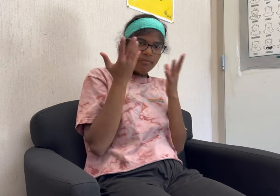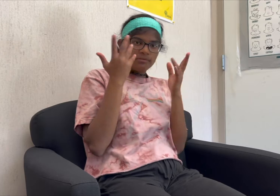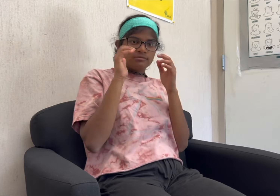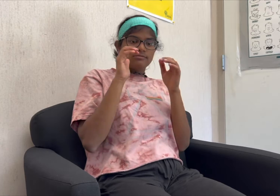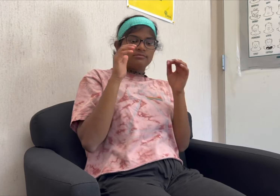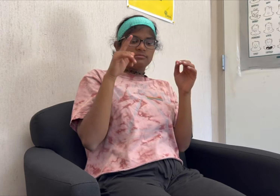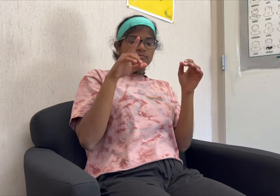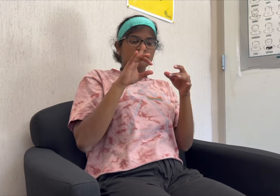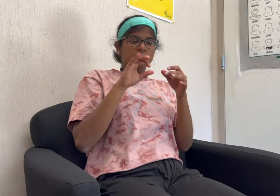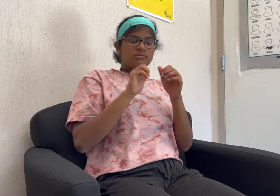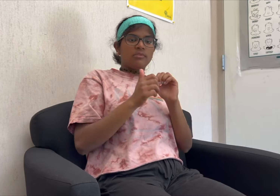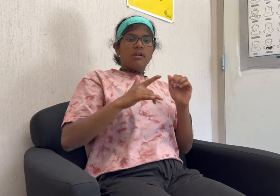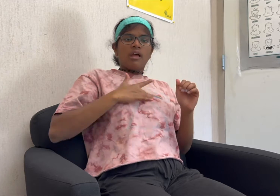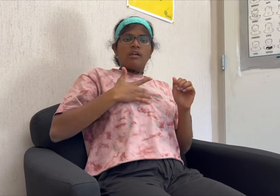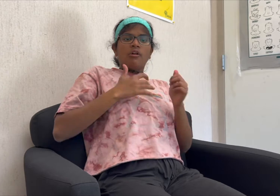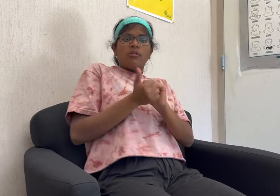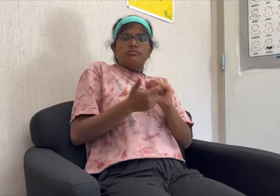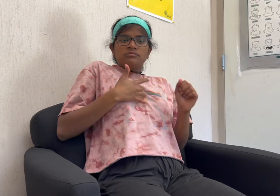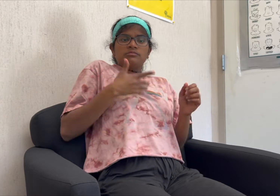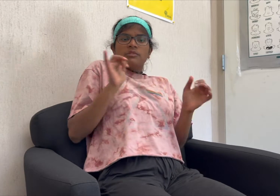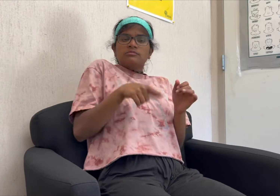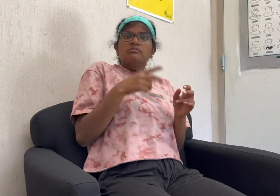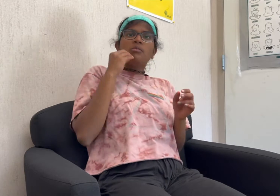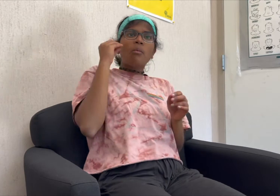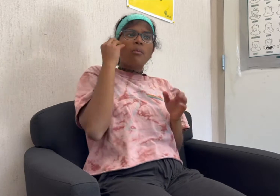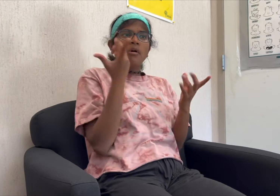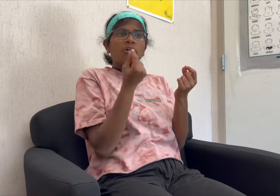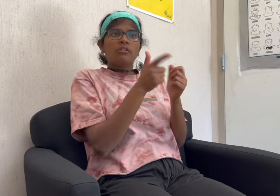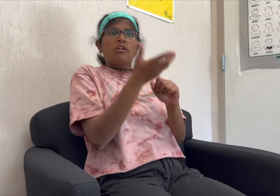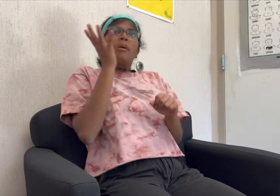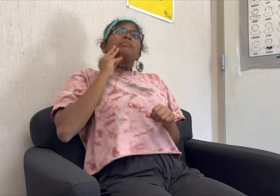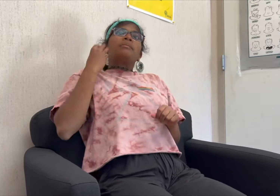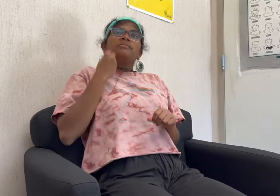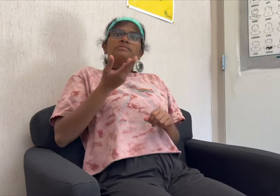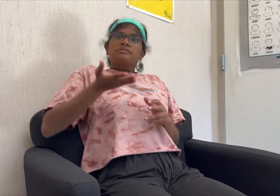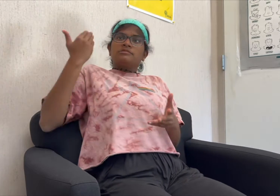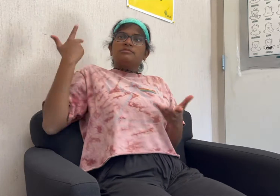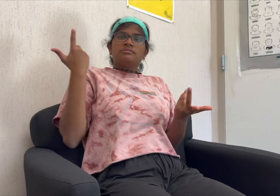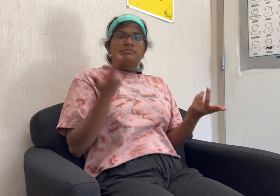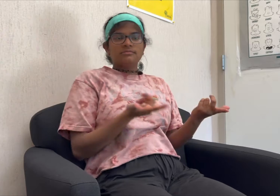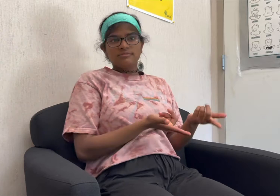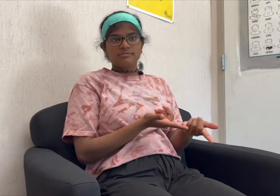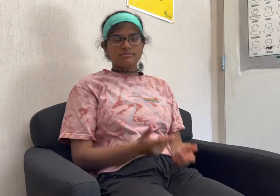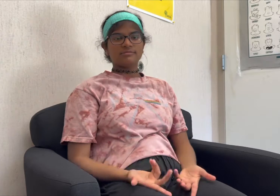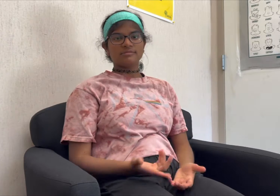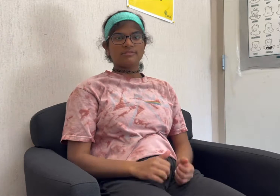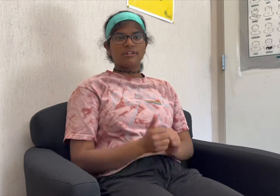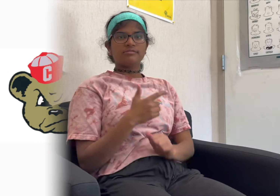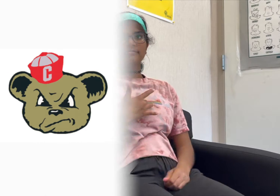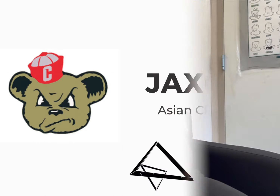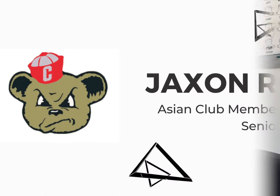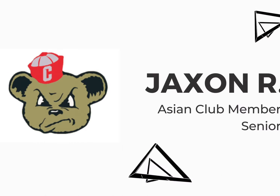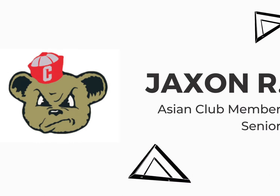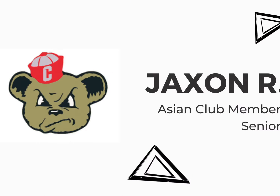an Asian person should dress how you feel in a home where you experience in your past and so forth.